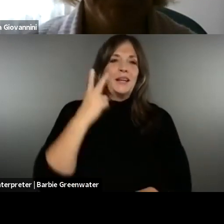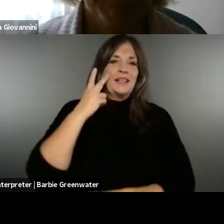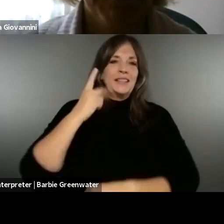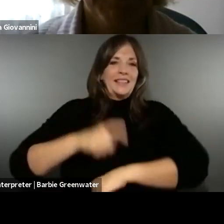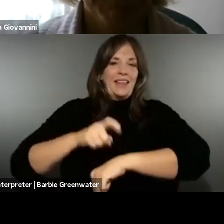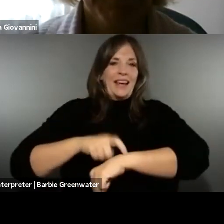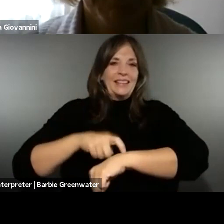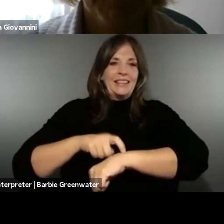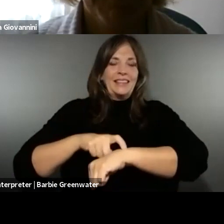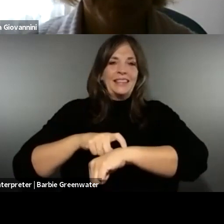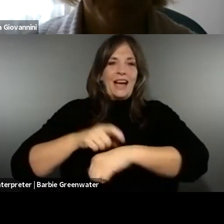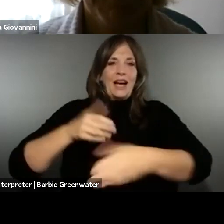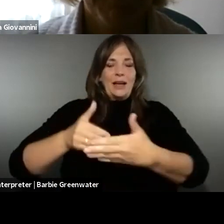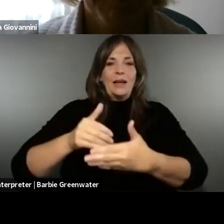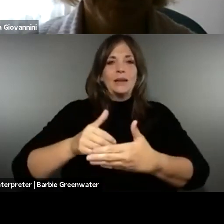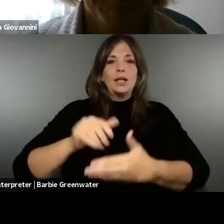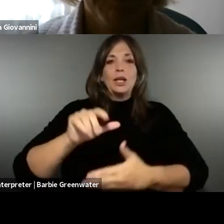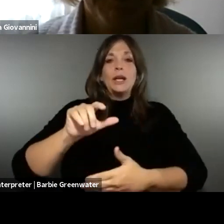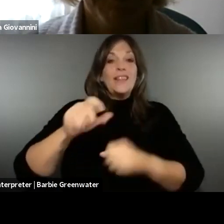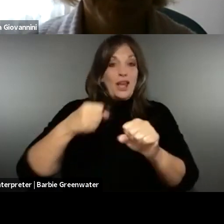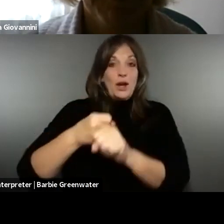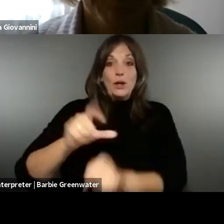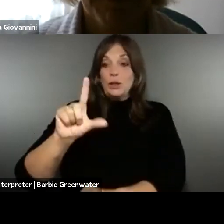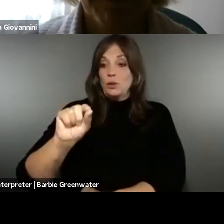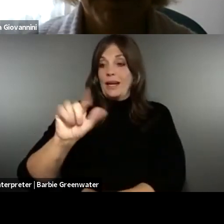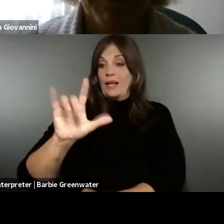say something really clever. >> LÉON MÖLENBERG: Okay